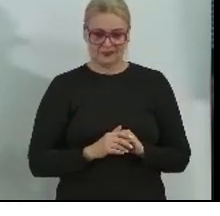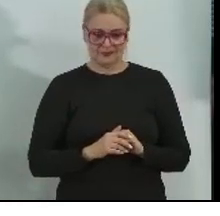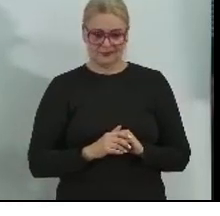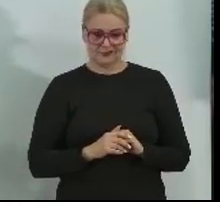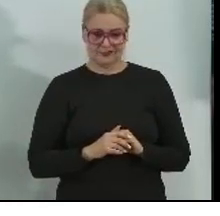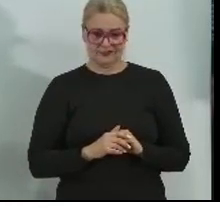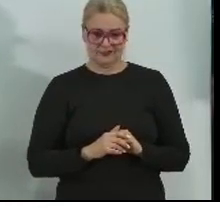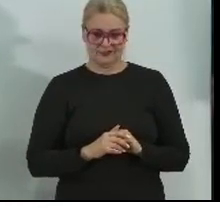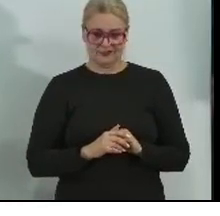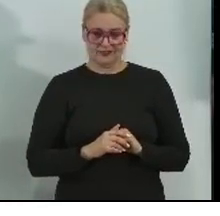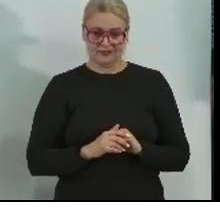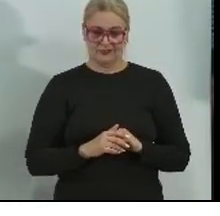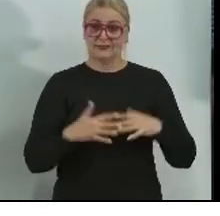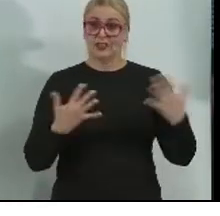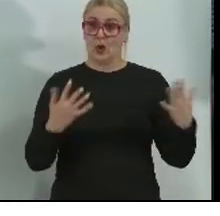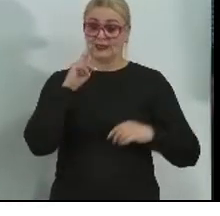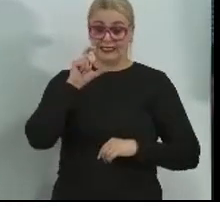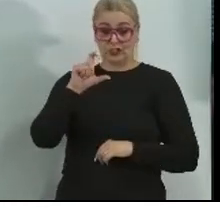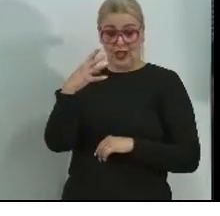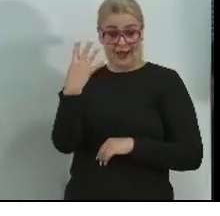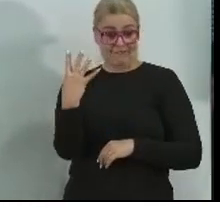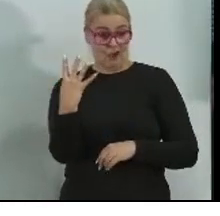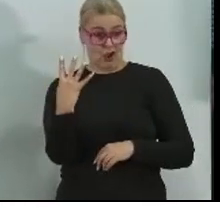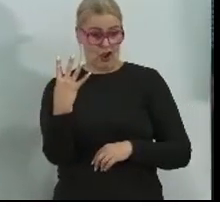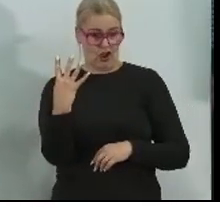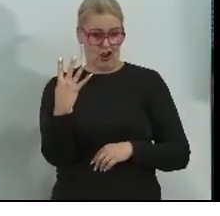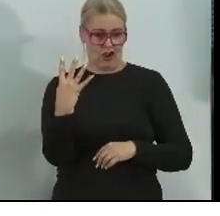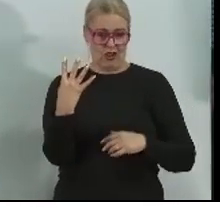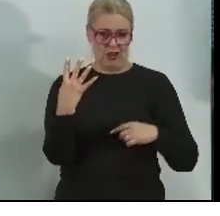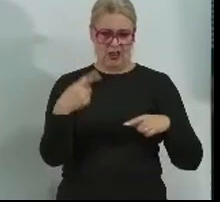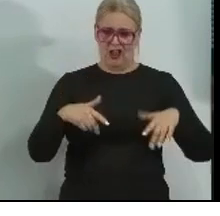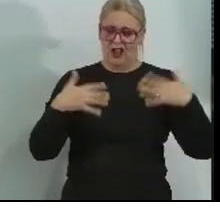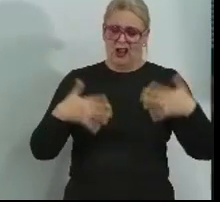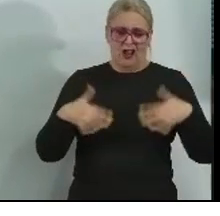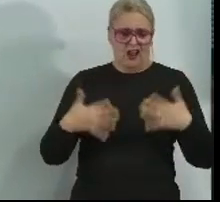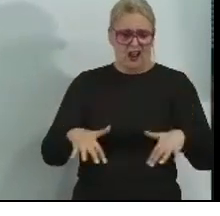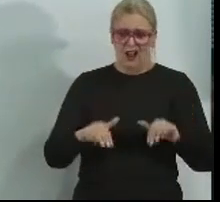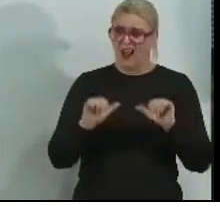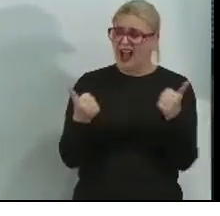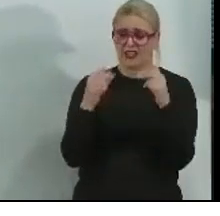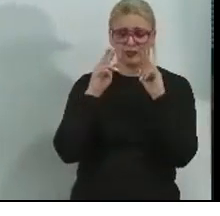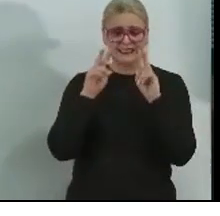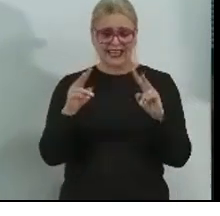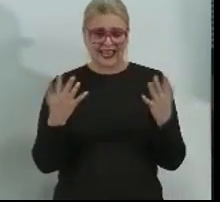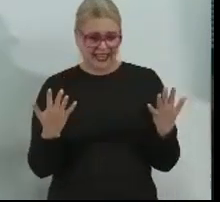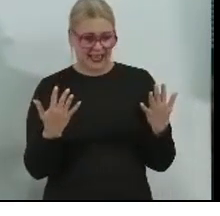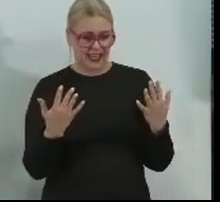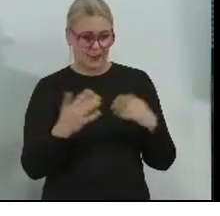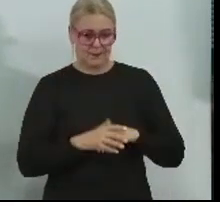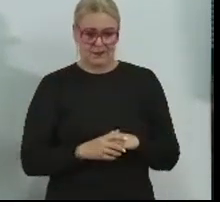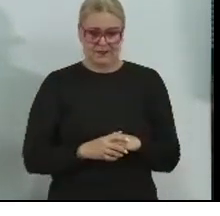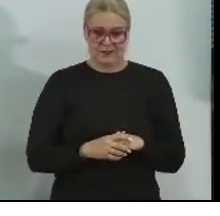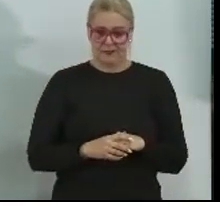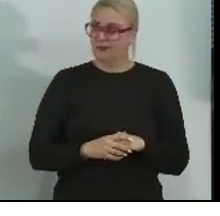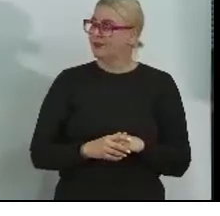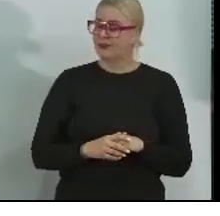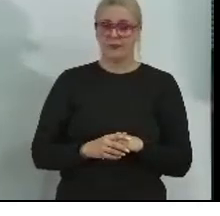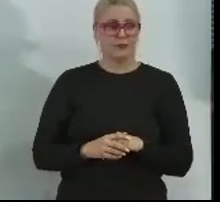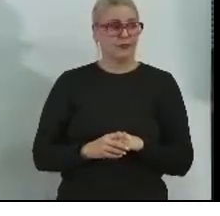non-Channel 4 in other work you're doing? I don't know whether you're moving into other media or other roles, but is change happening? Are you are you positive about that around you?